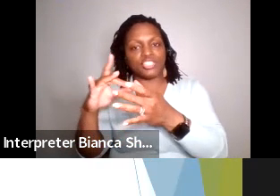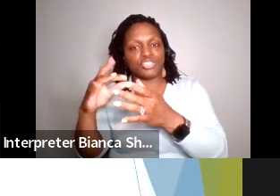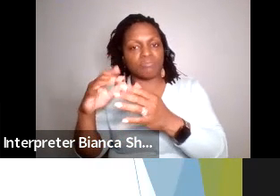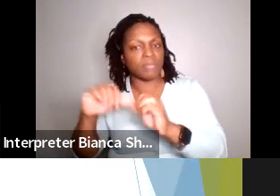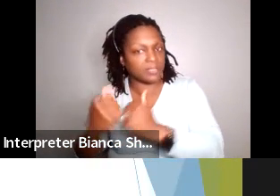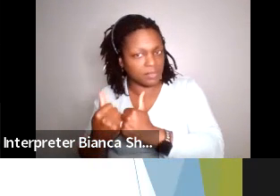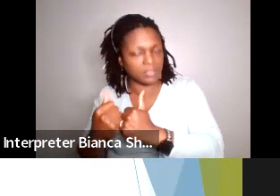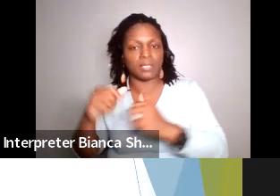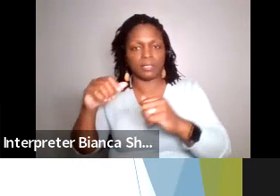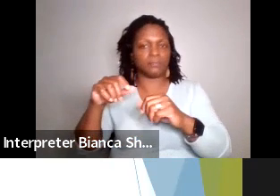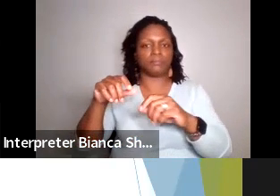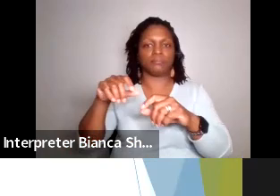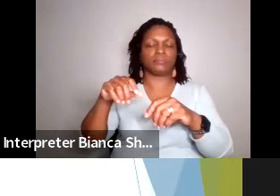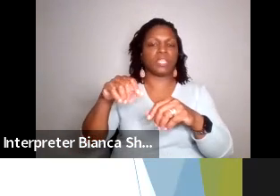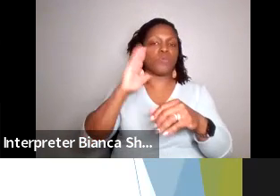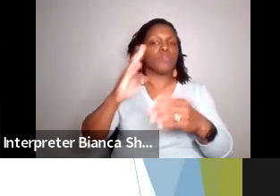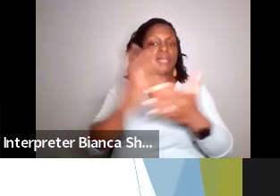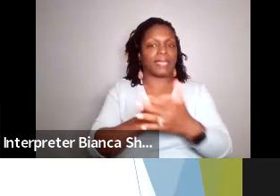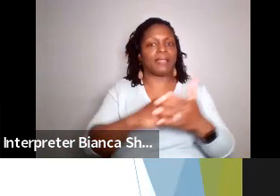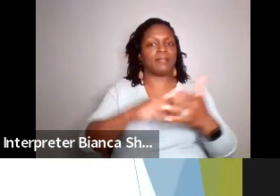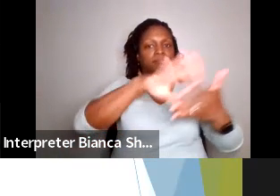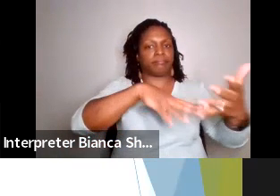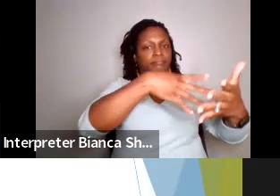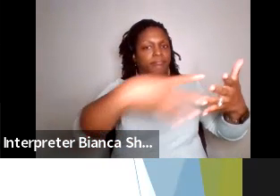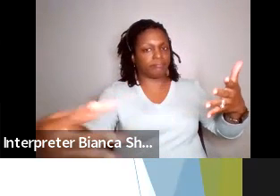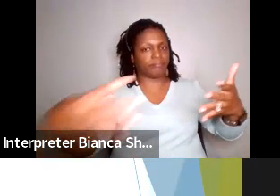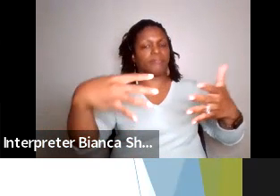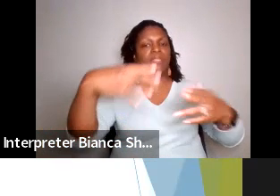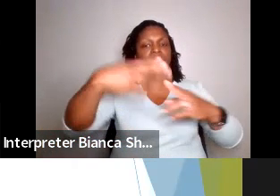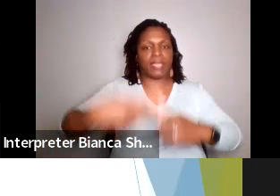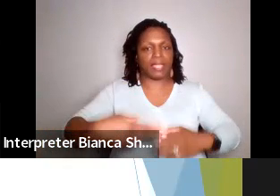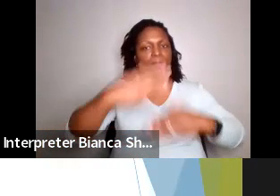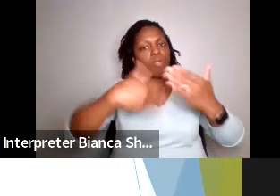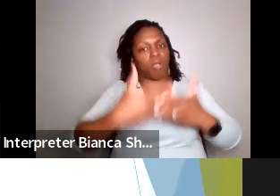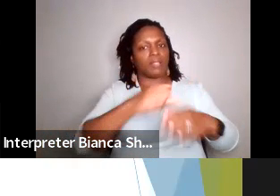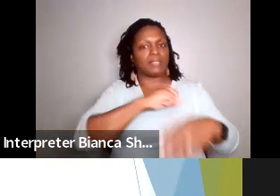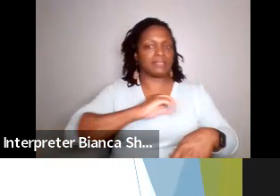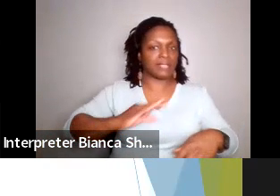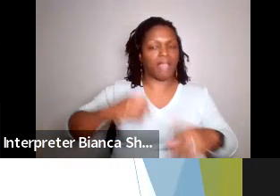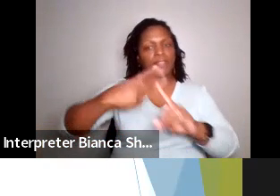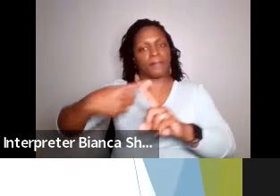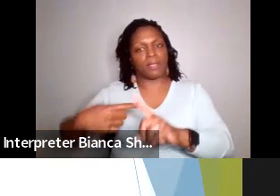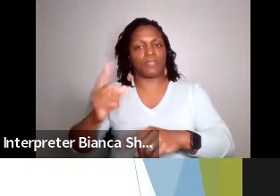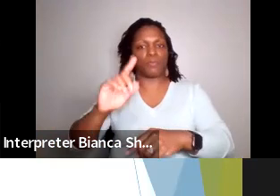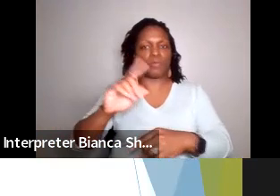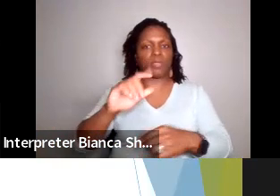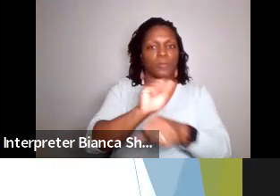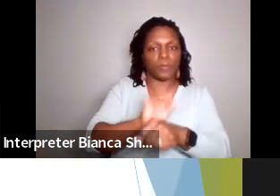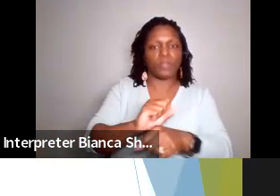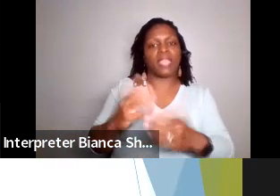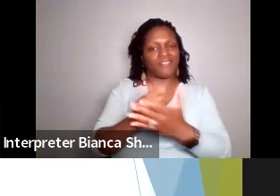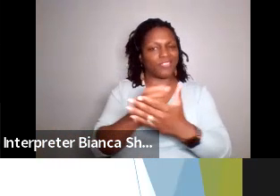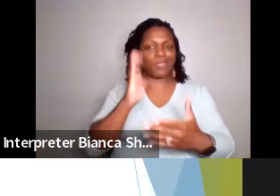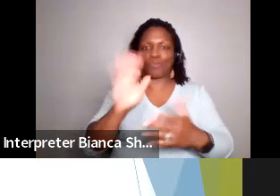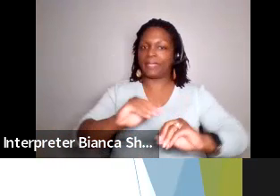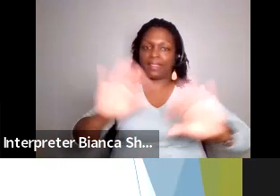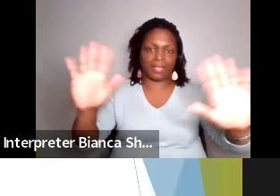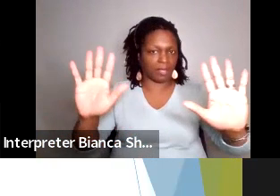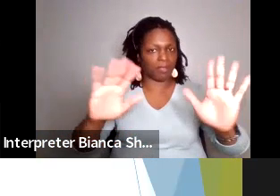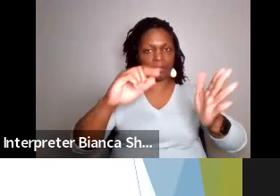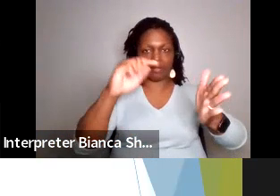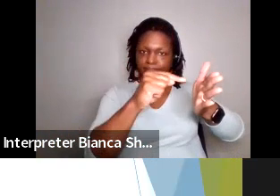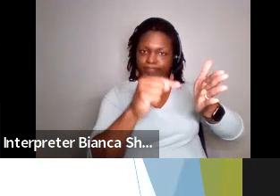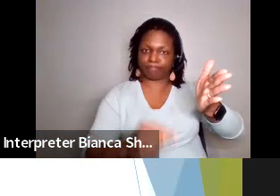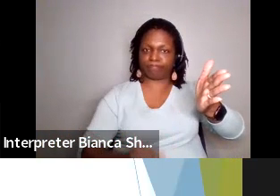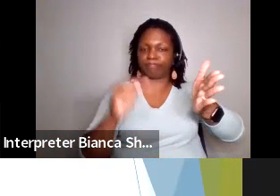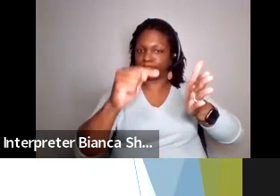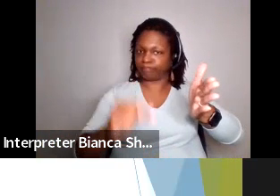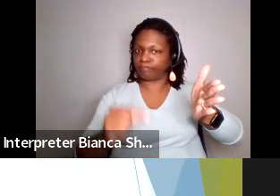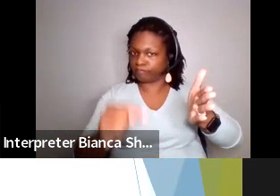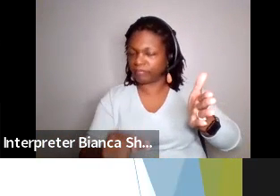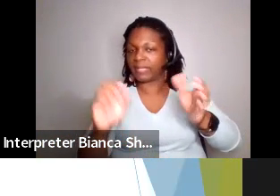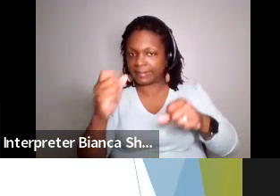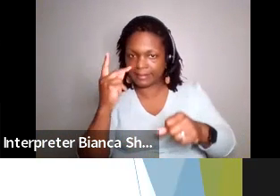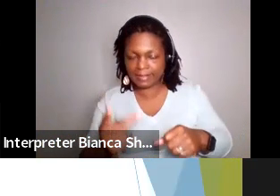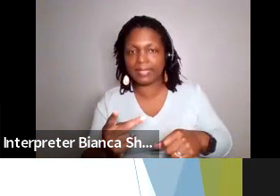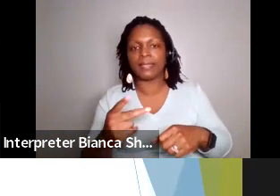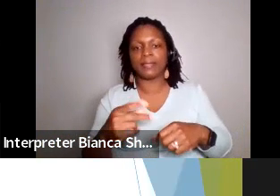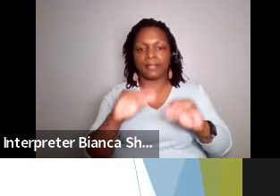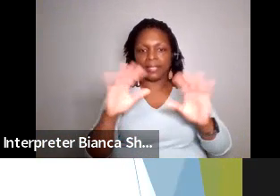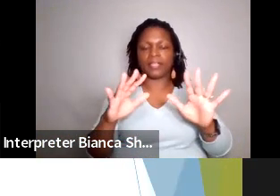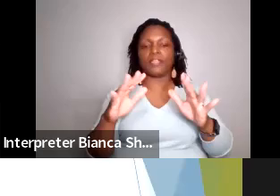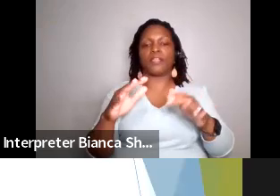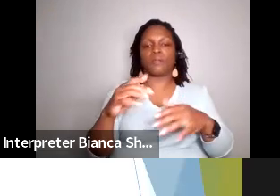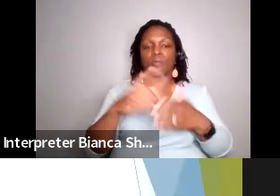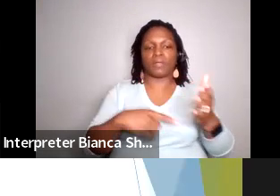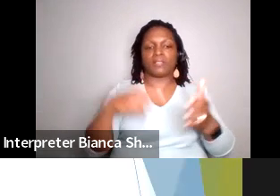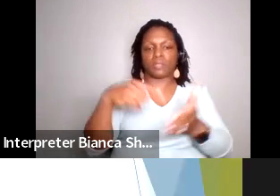You will get a spreadsheet with the names of all of the staff and the months that they worked, and so that it will be very clear. We also are working, if you're having to use self-direction with the 2